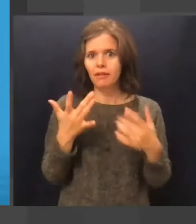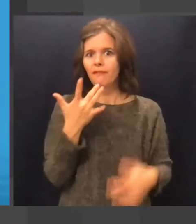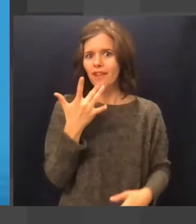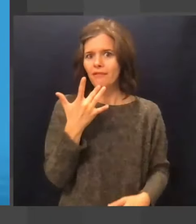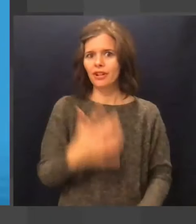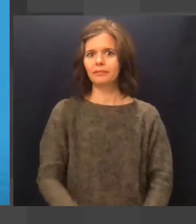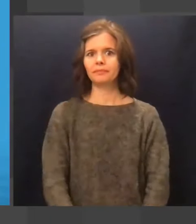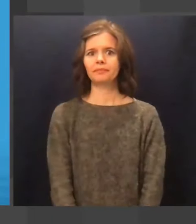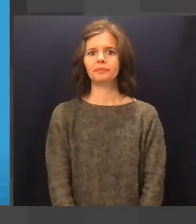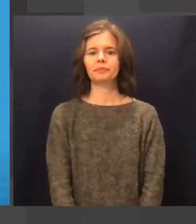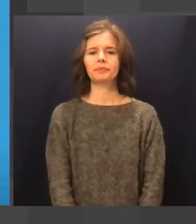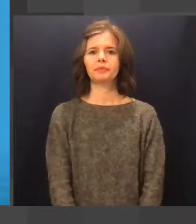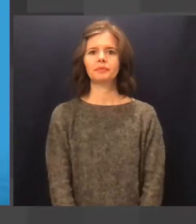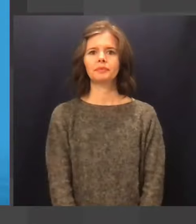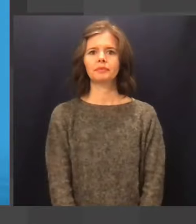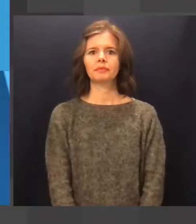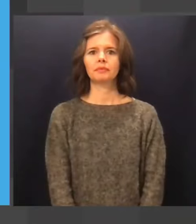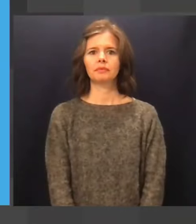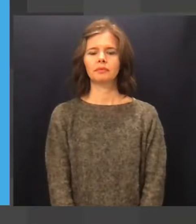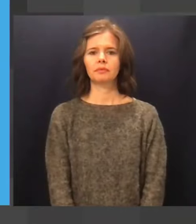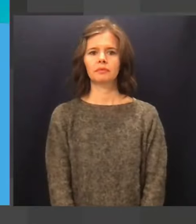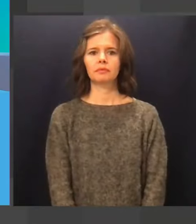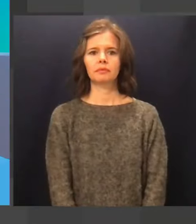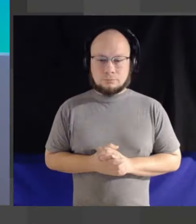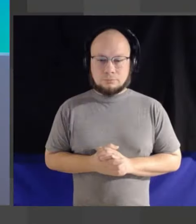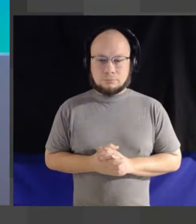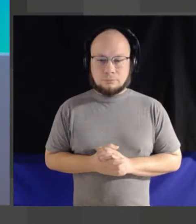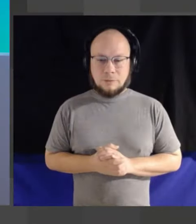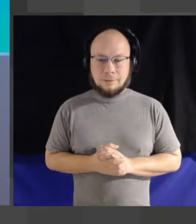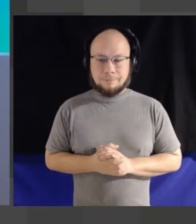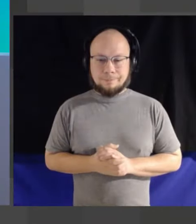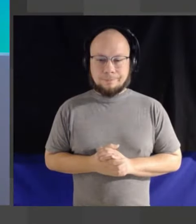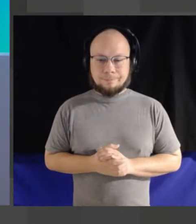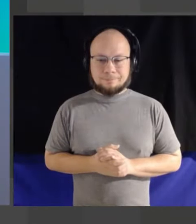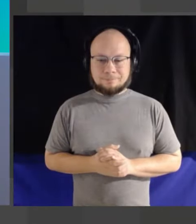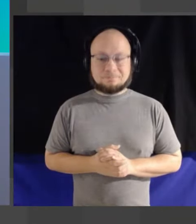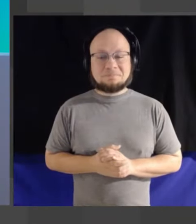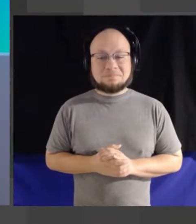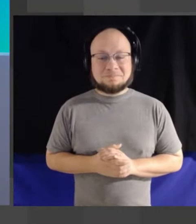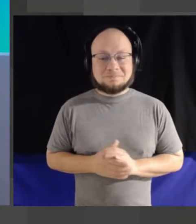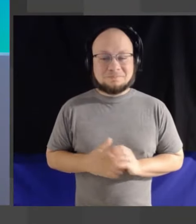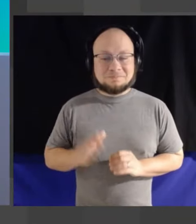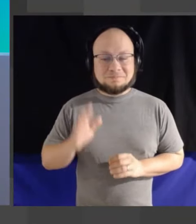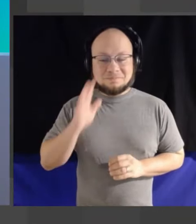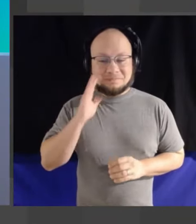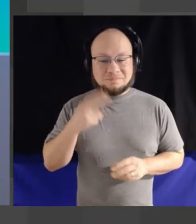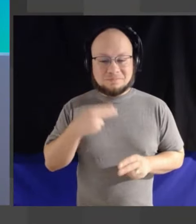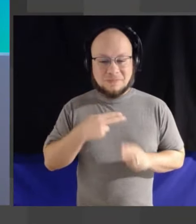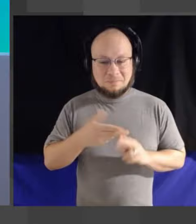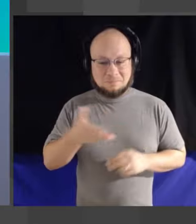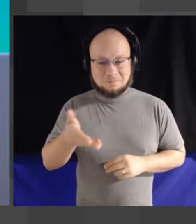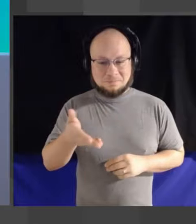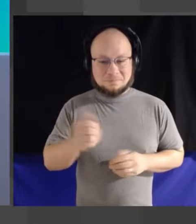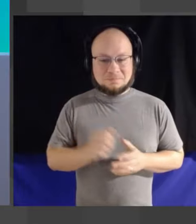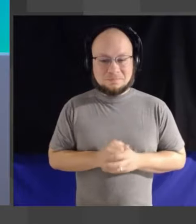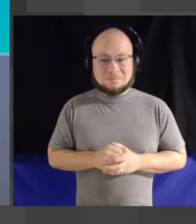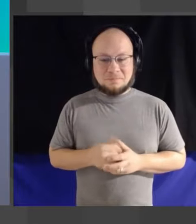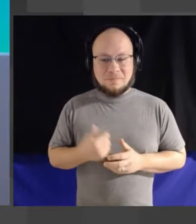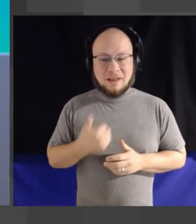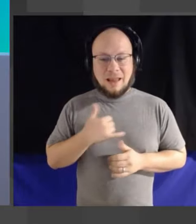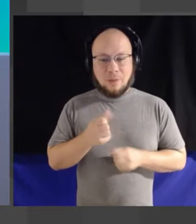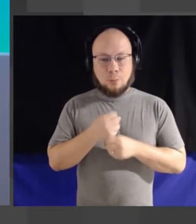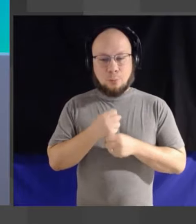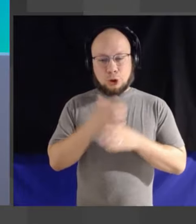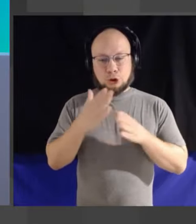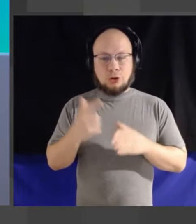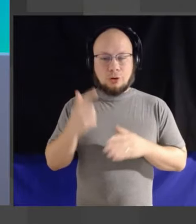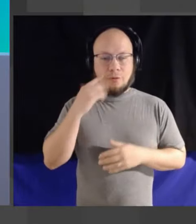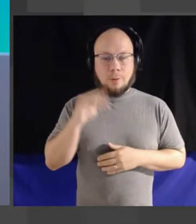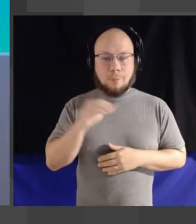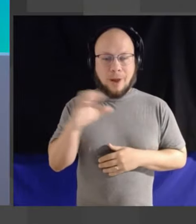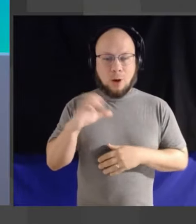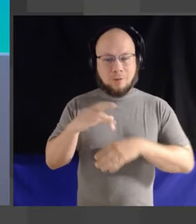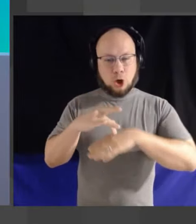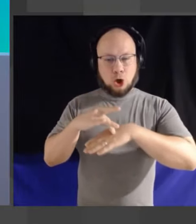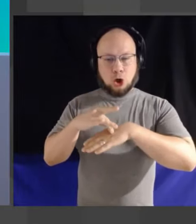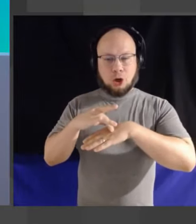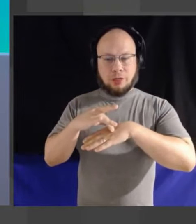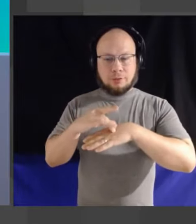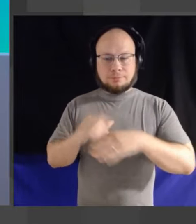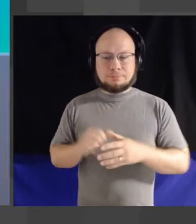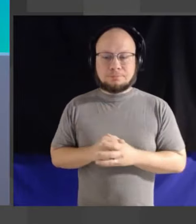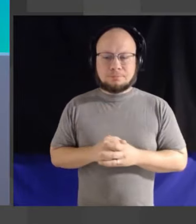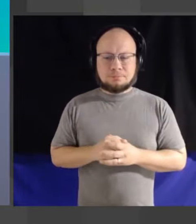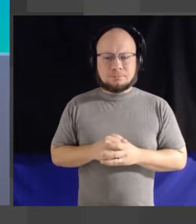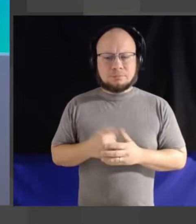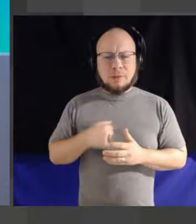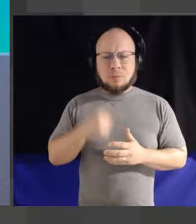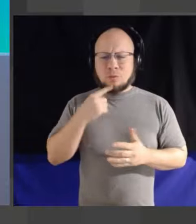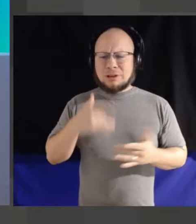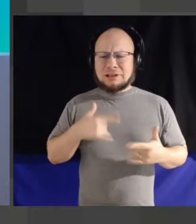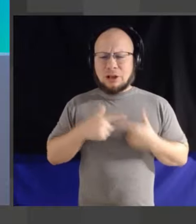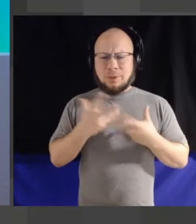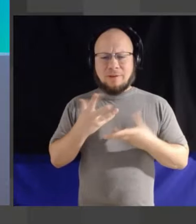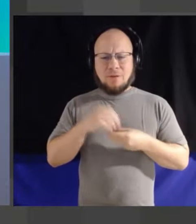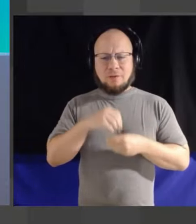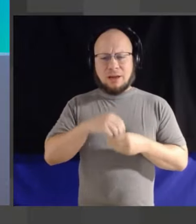FAVORITE MOB.